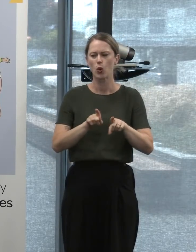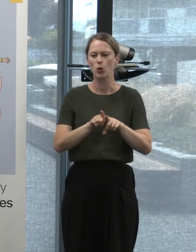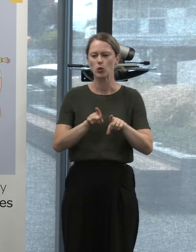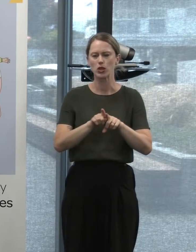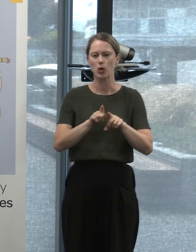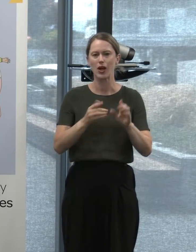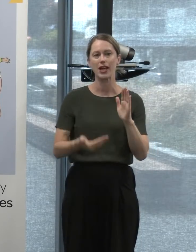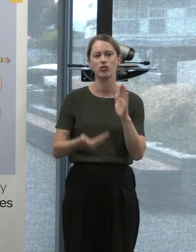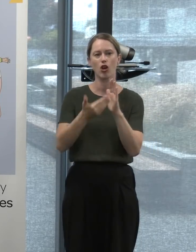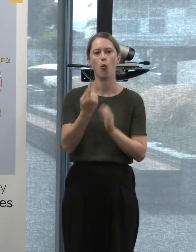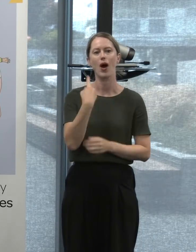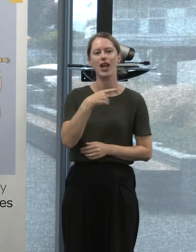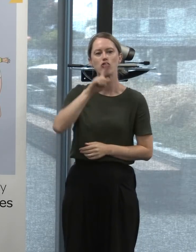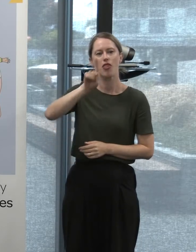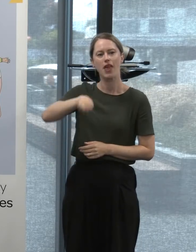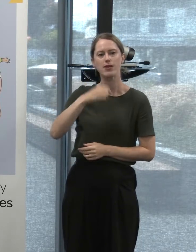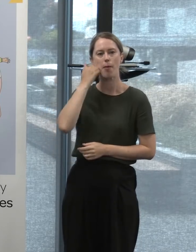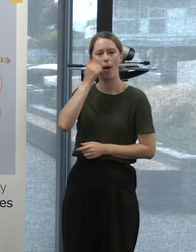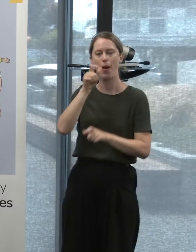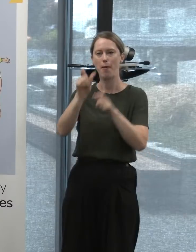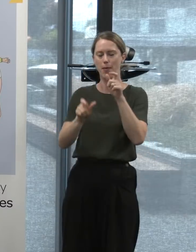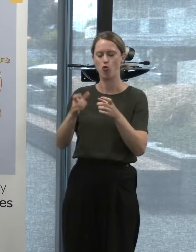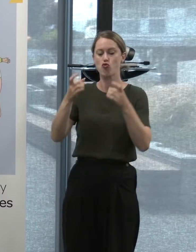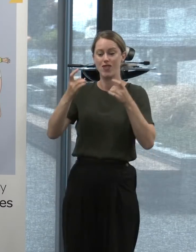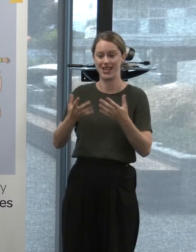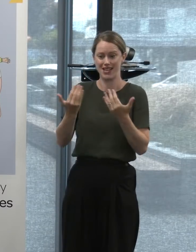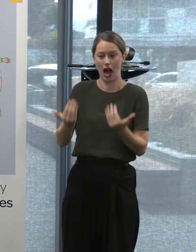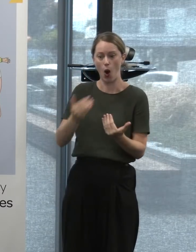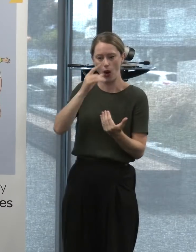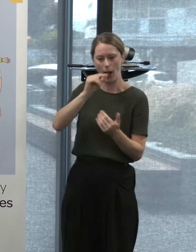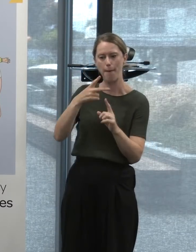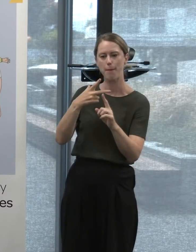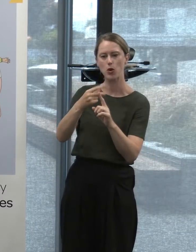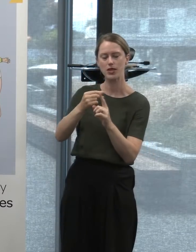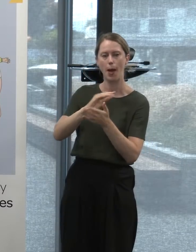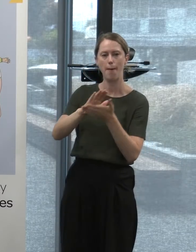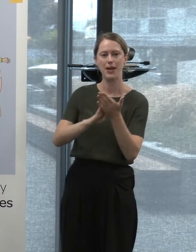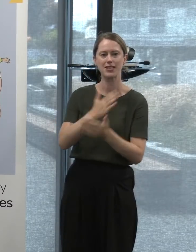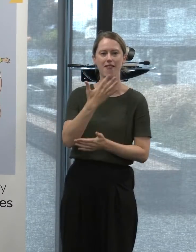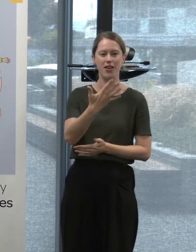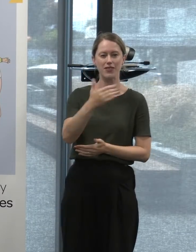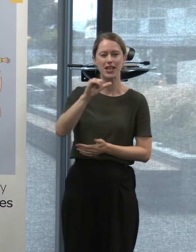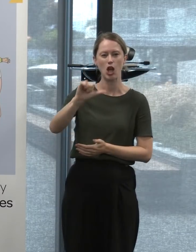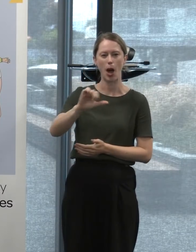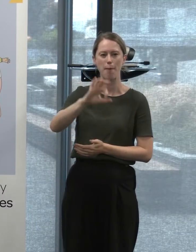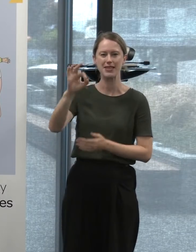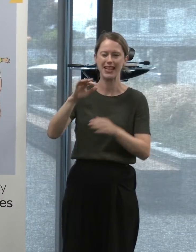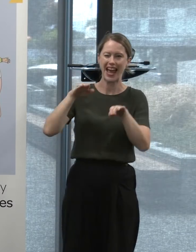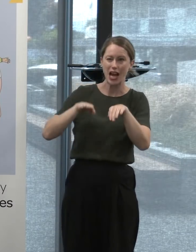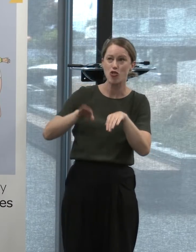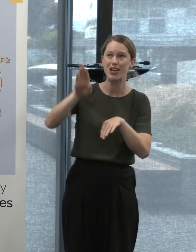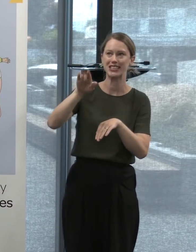able to get there booster.